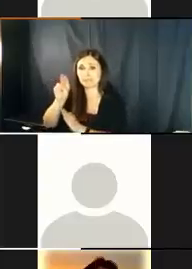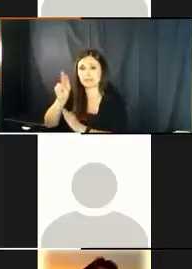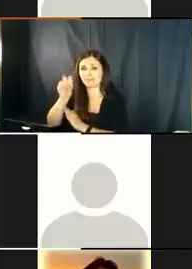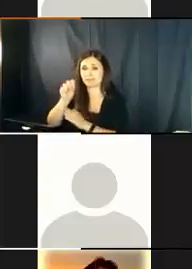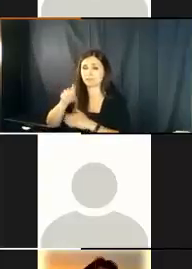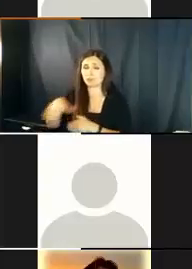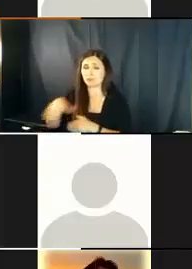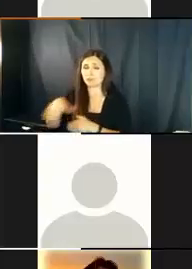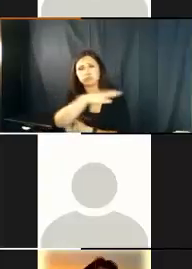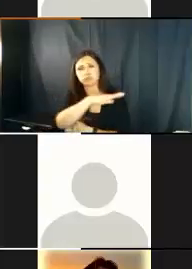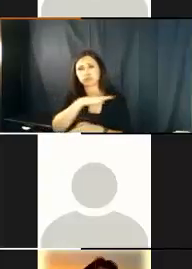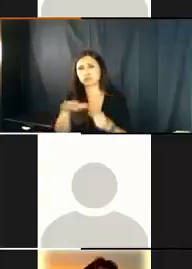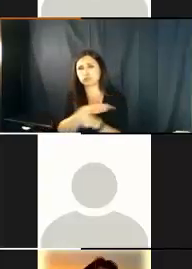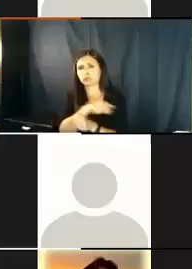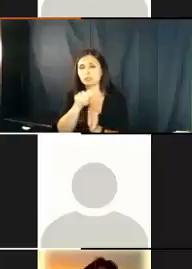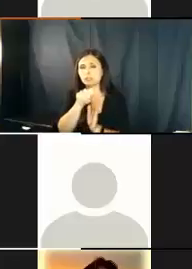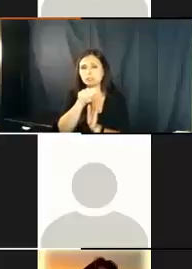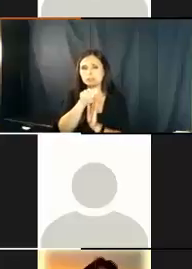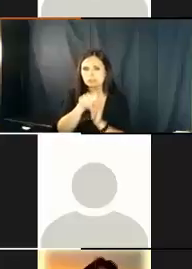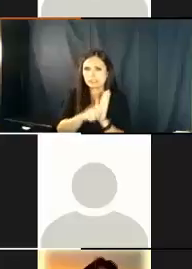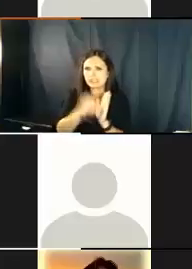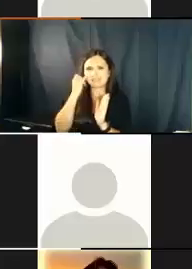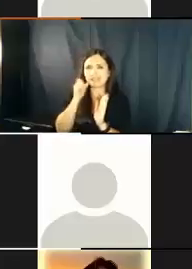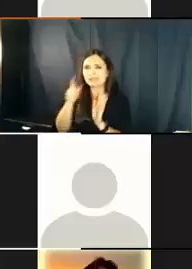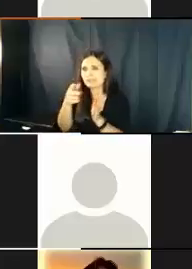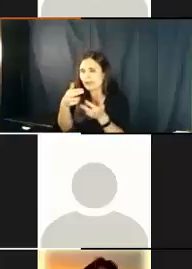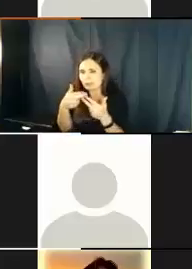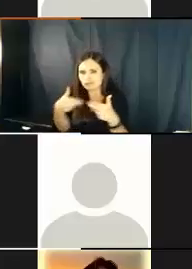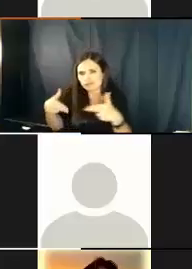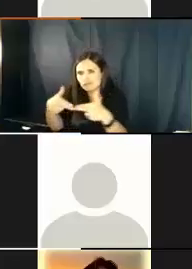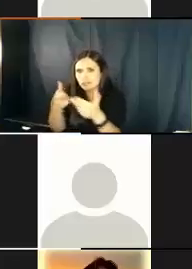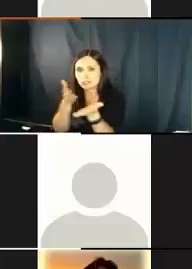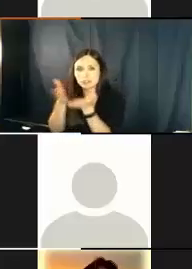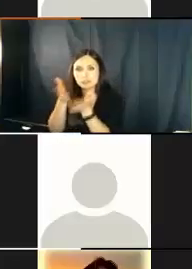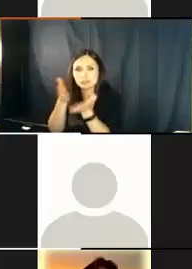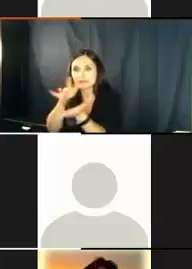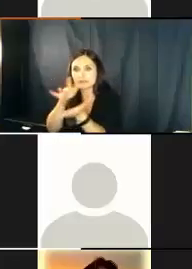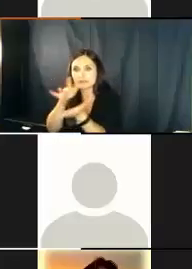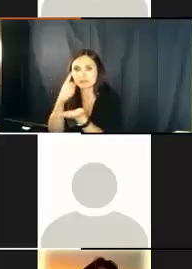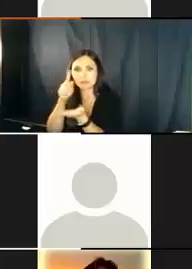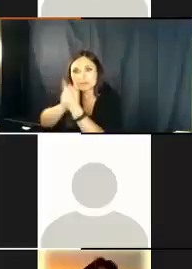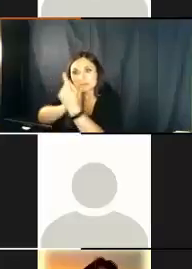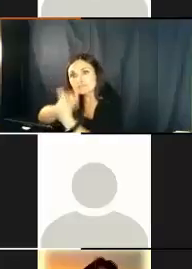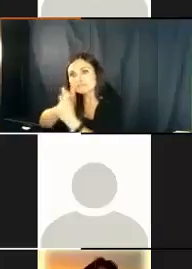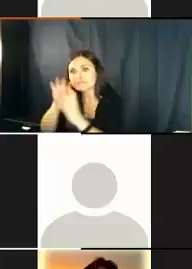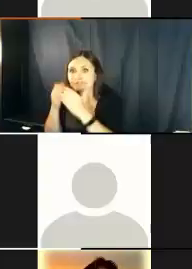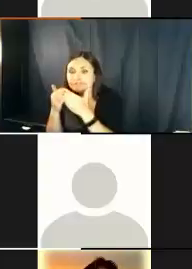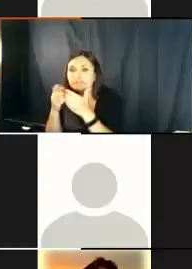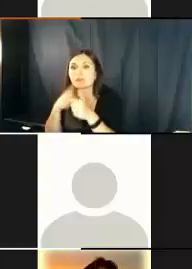So if they couldn't get to like a Region (47:30) service center for a face-to-face GT course and they can do it online.